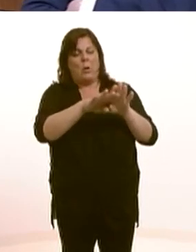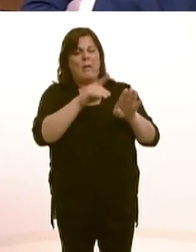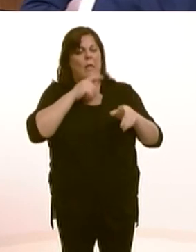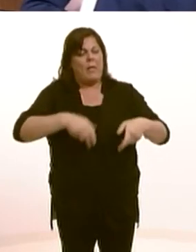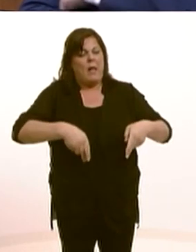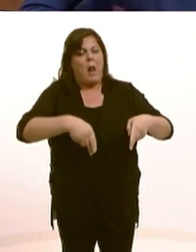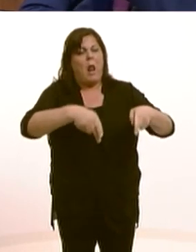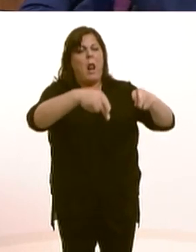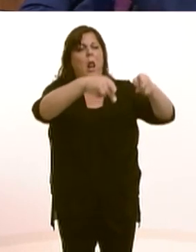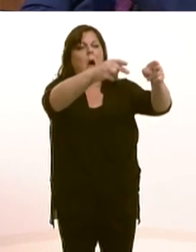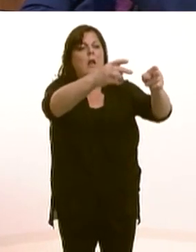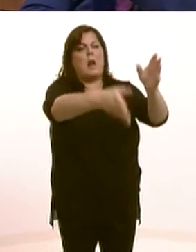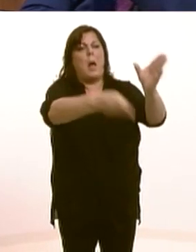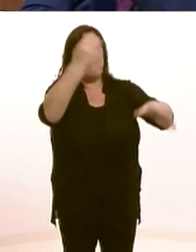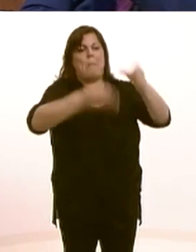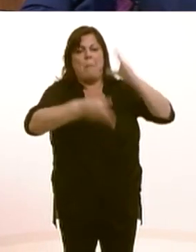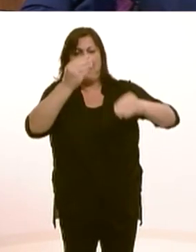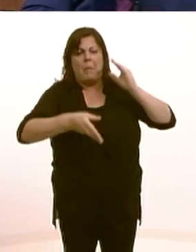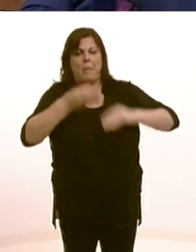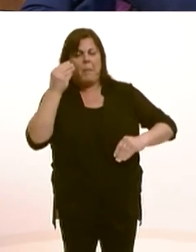Some of itís been reinstated by the Gwili railway.